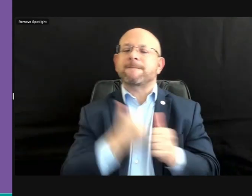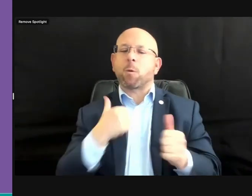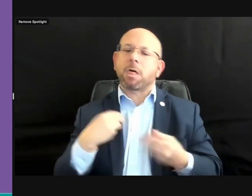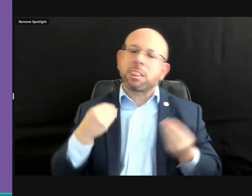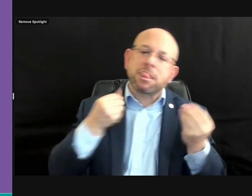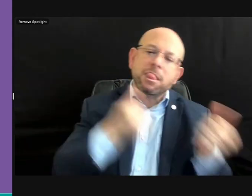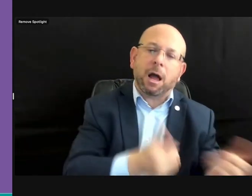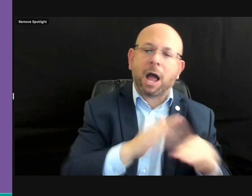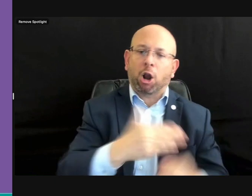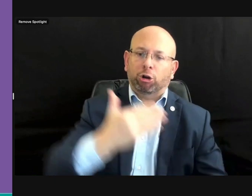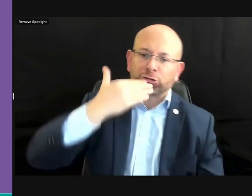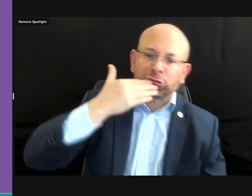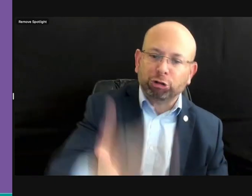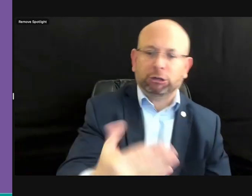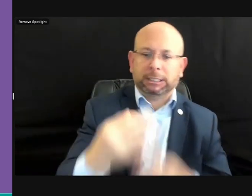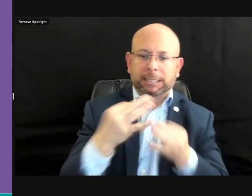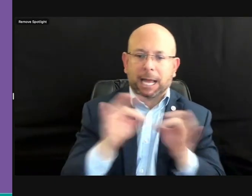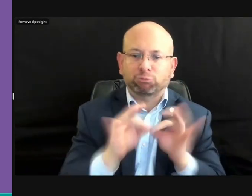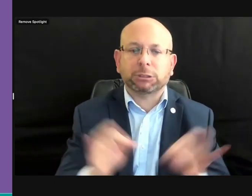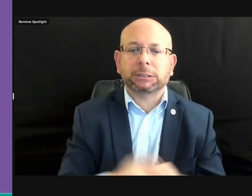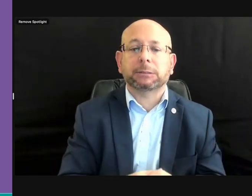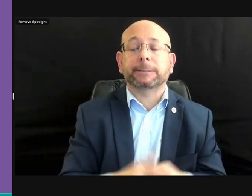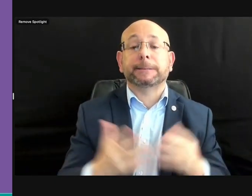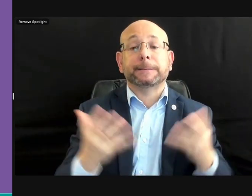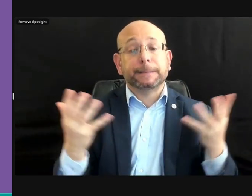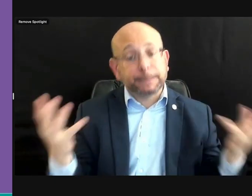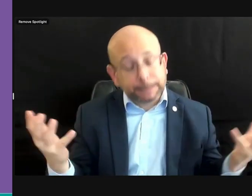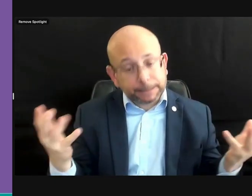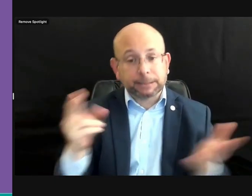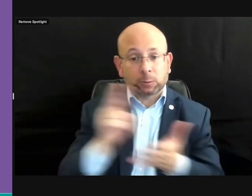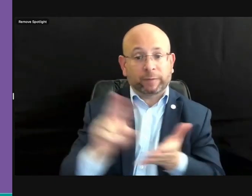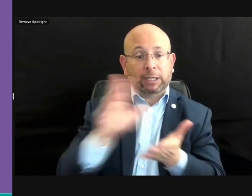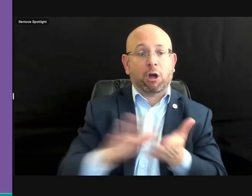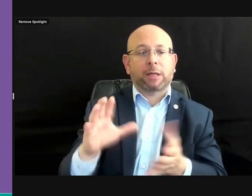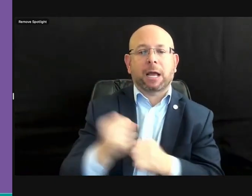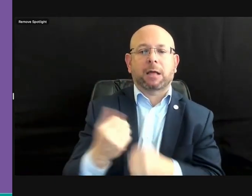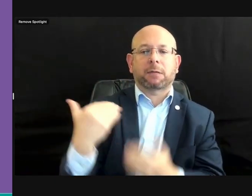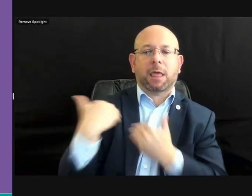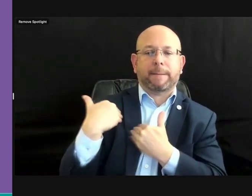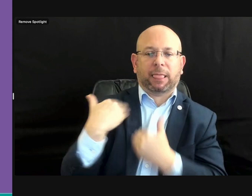want to avoid spending their funds on quality captions, then